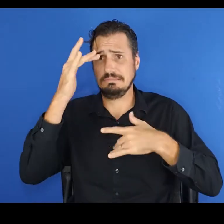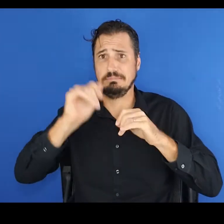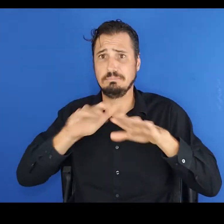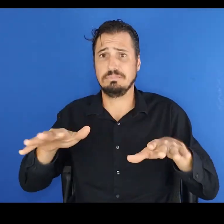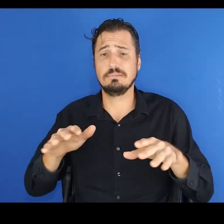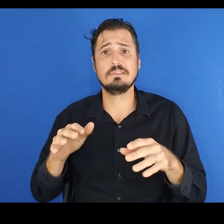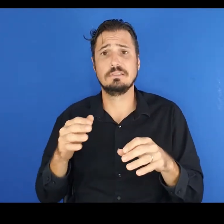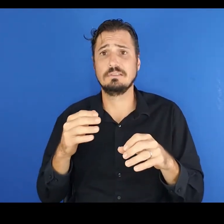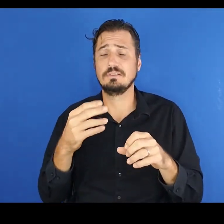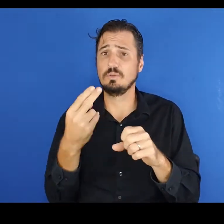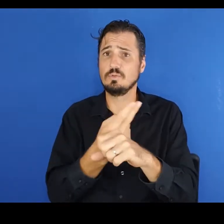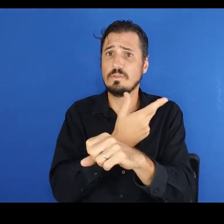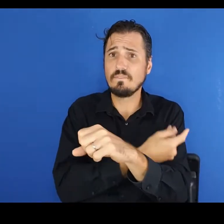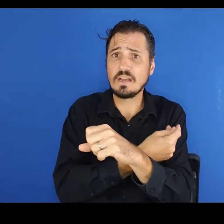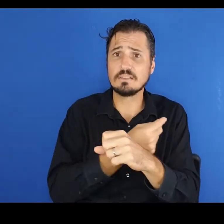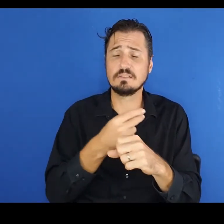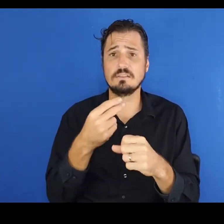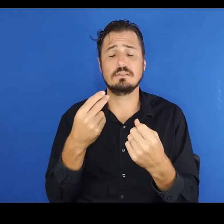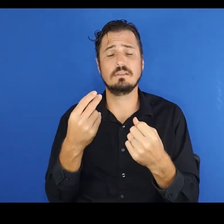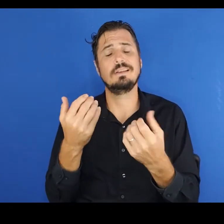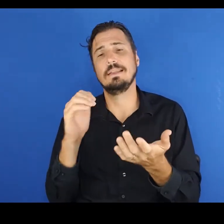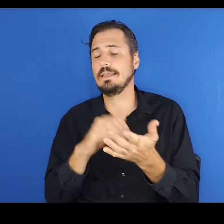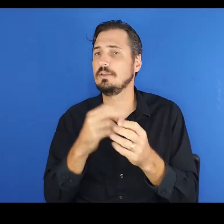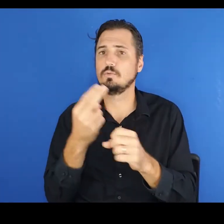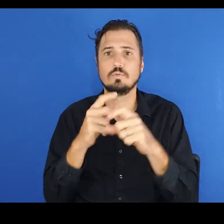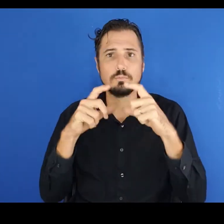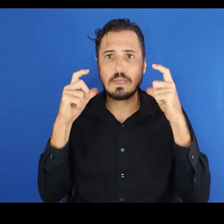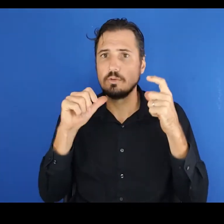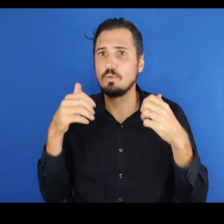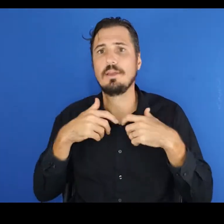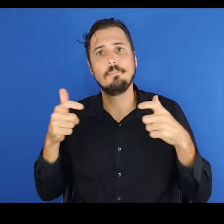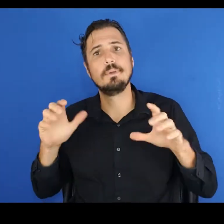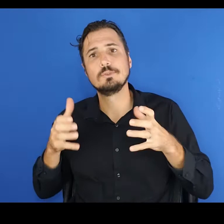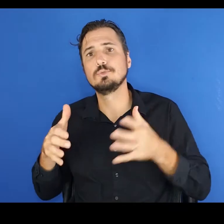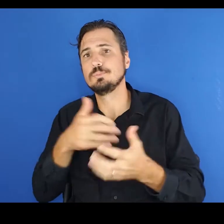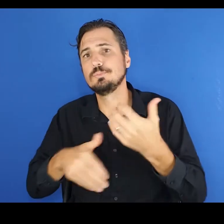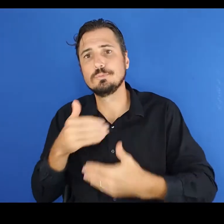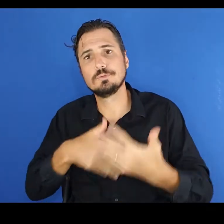and getting back to basics such as wearing masks and avoiding large gatherings.